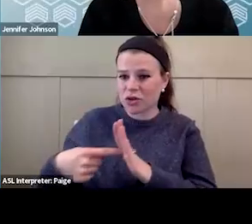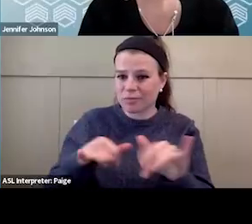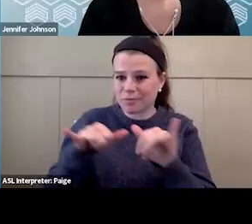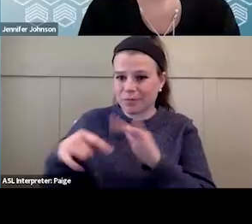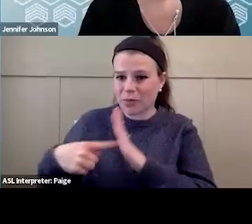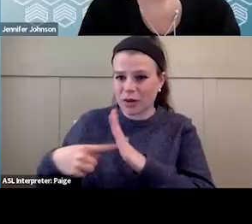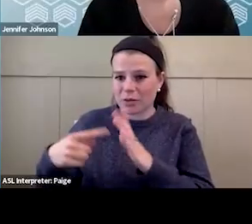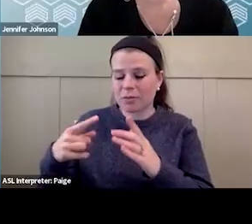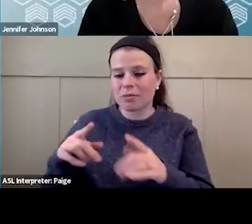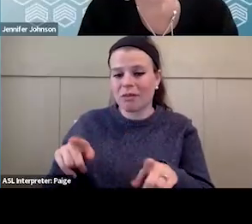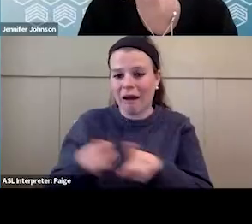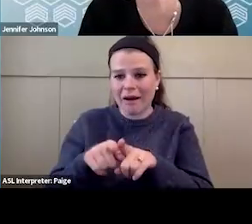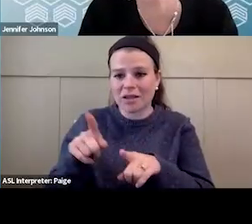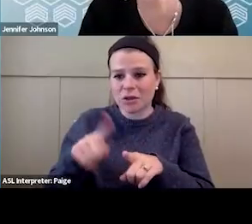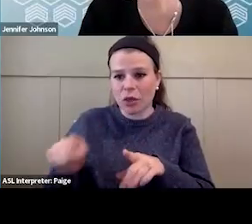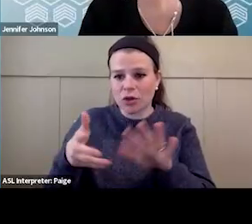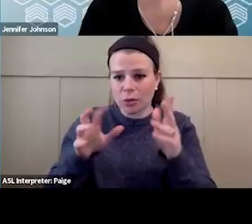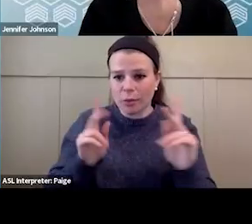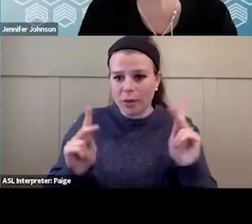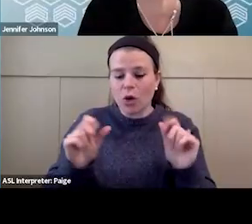That's really the truth. We can end up exhibiting trauma symptoms.